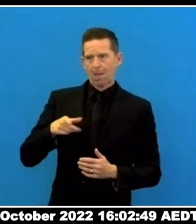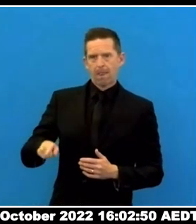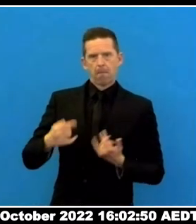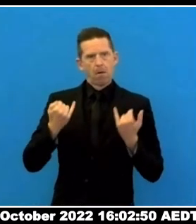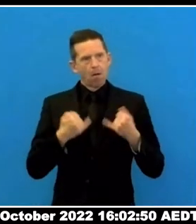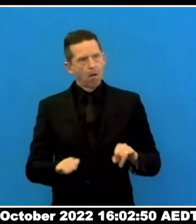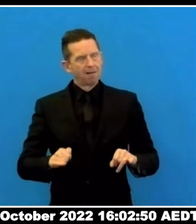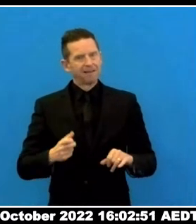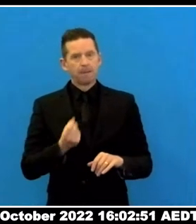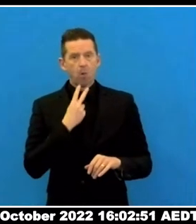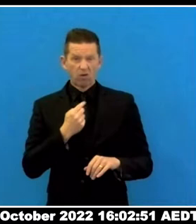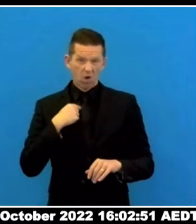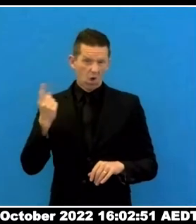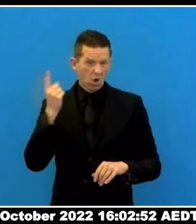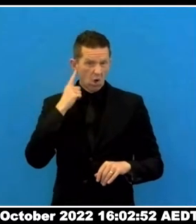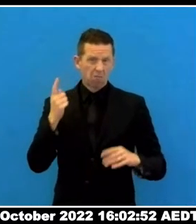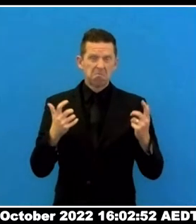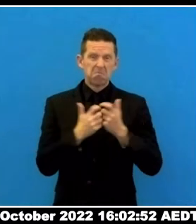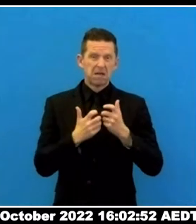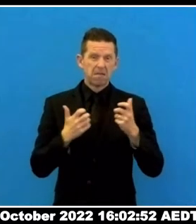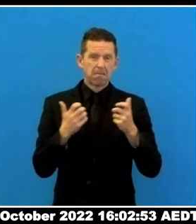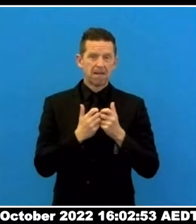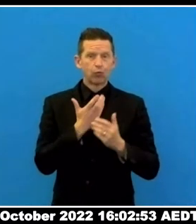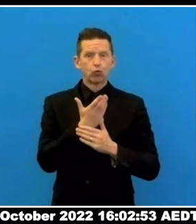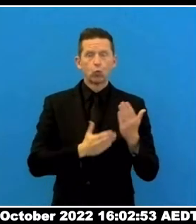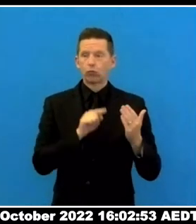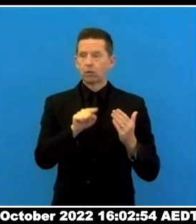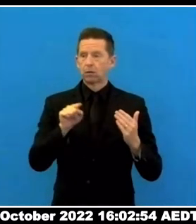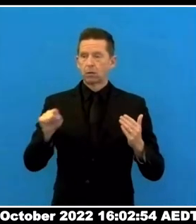Because I hear many, many stories and many experiences